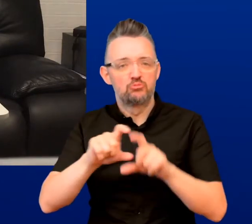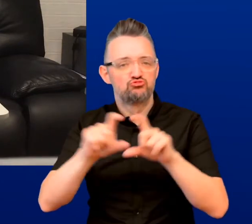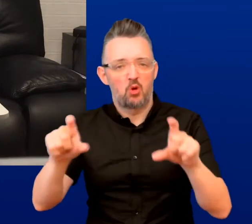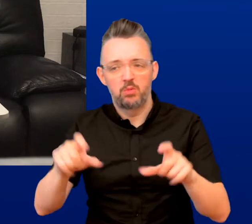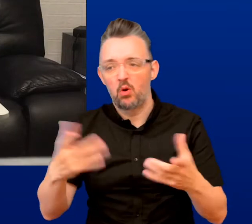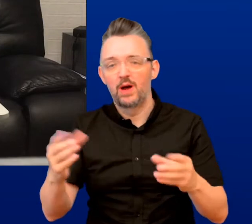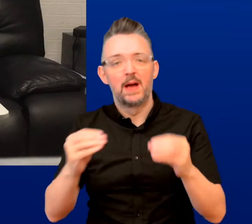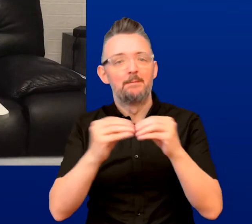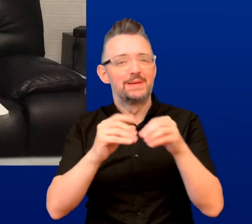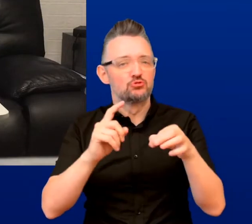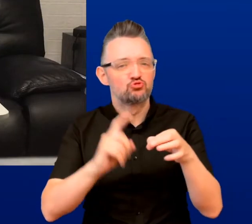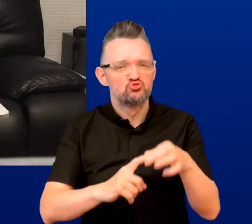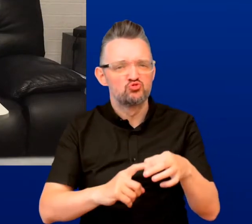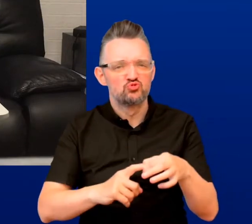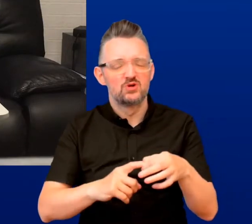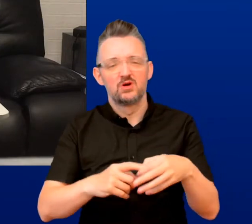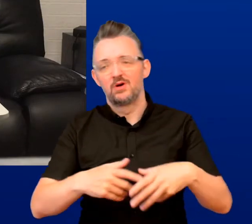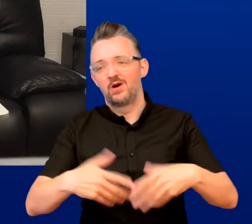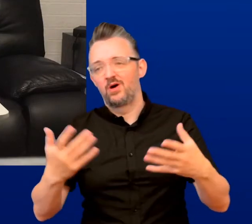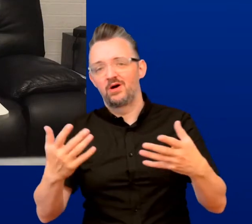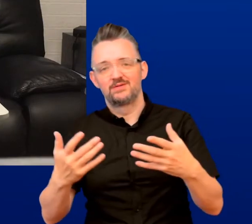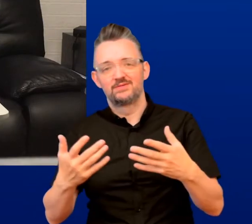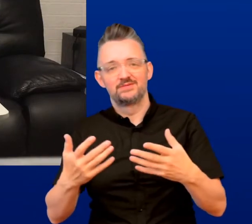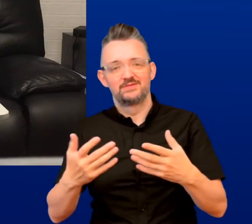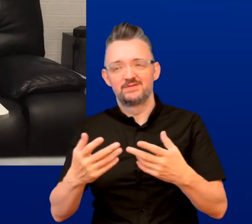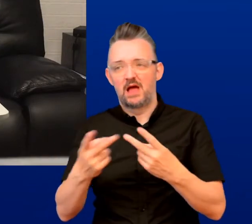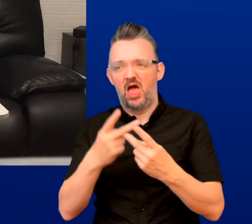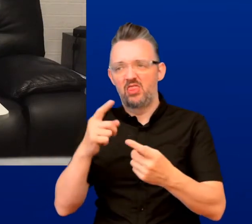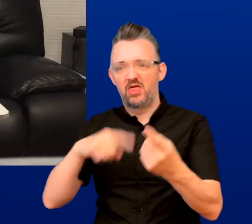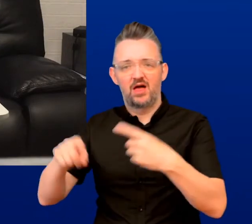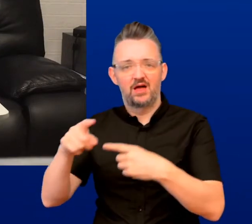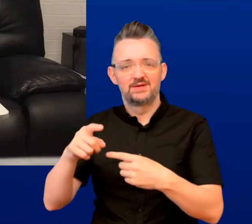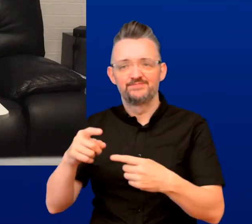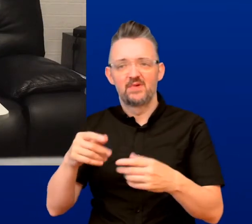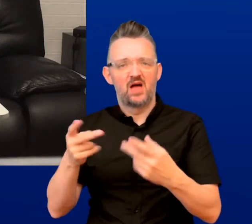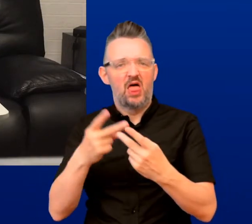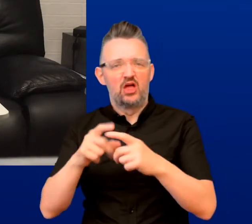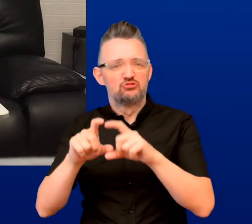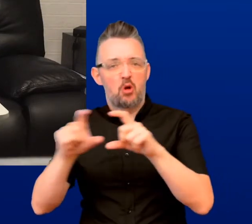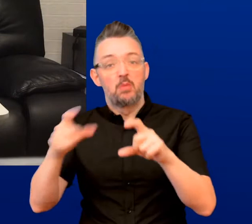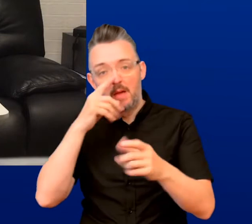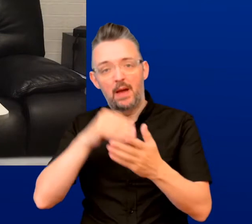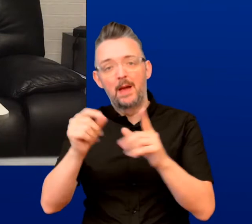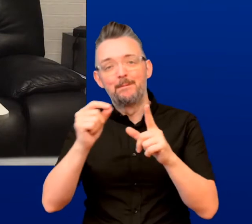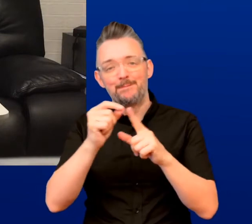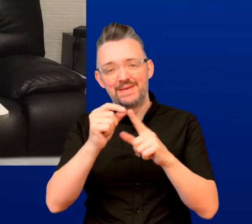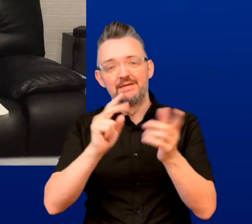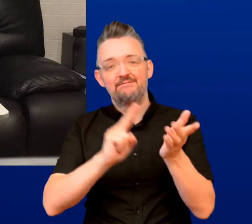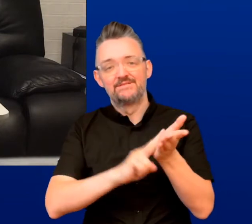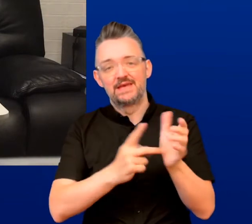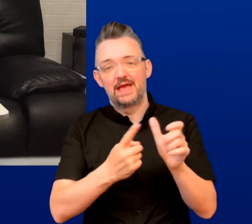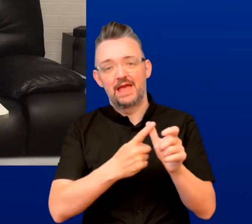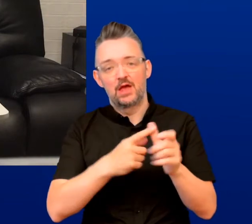it in B&Q or some of these hardware shops. I always have P.V.A glue